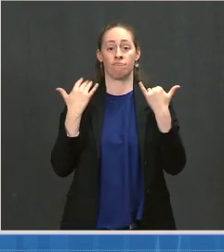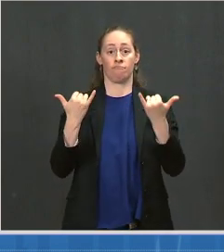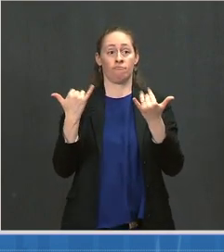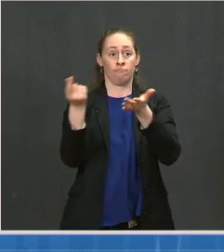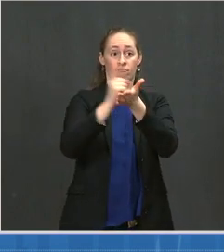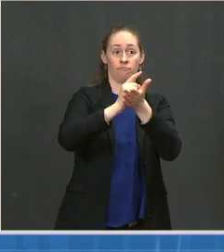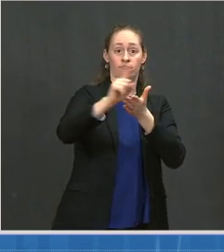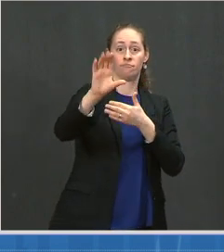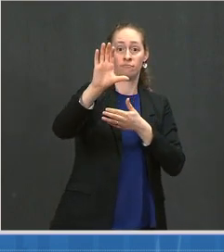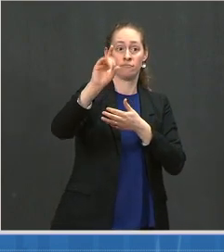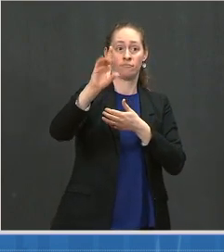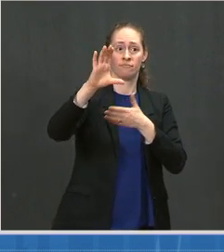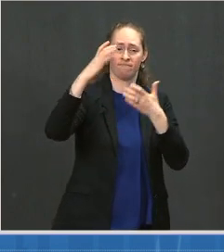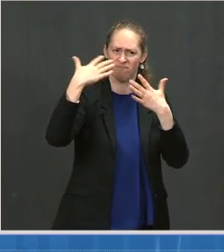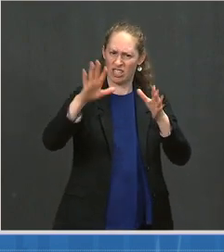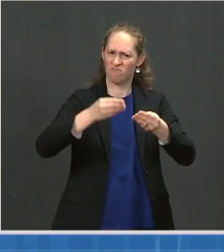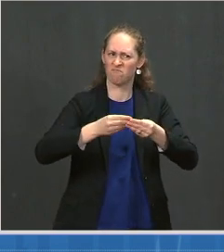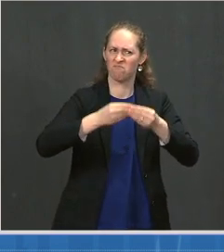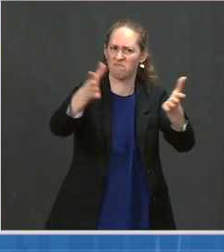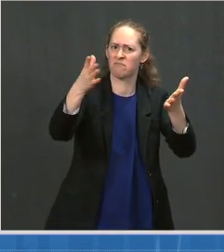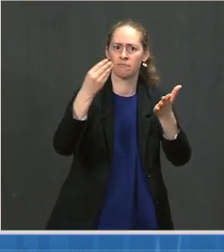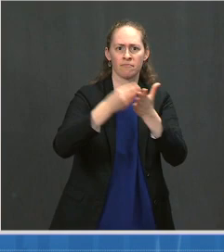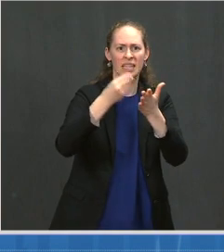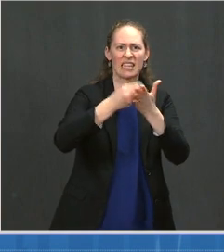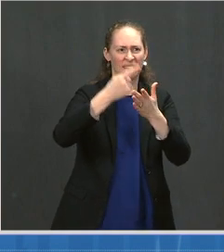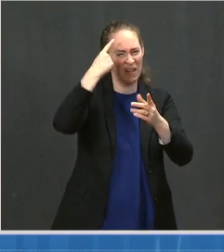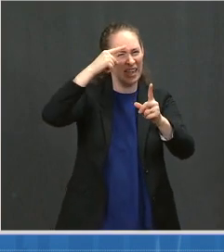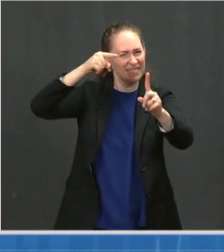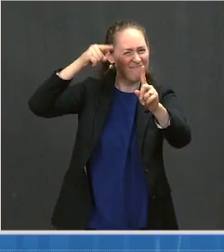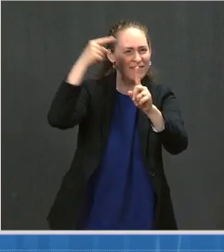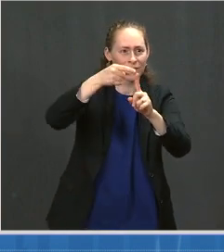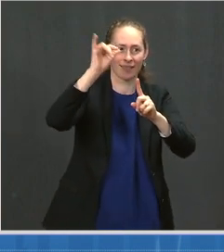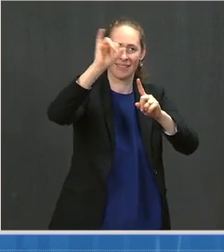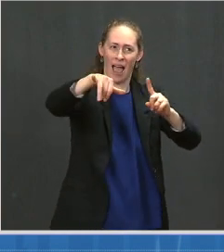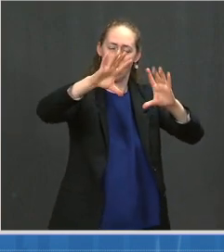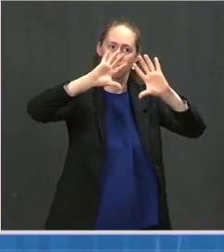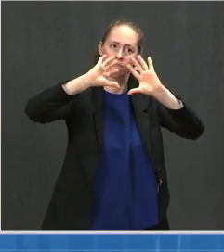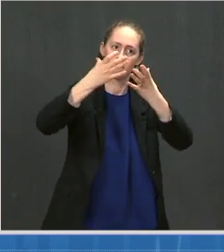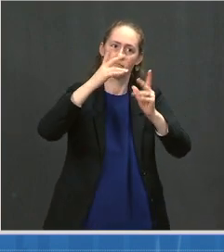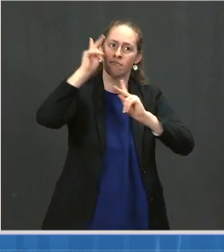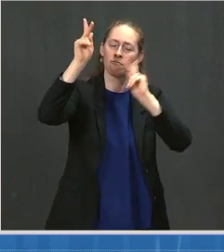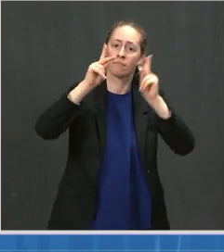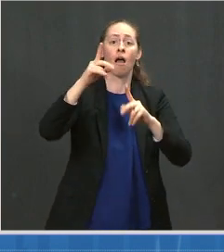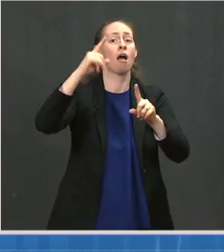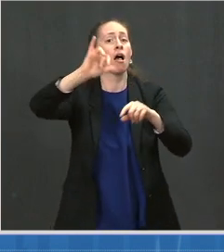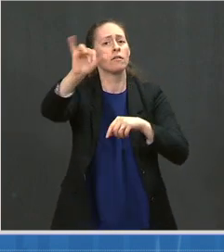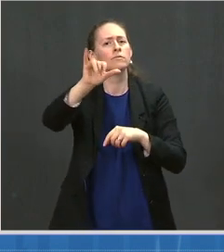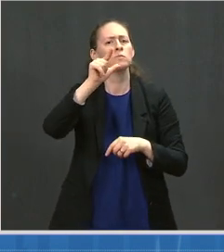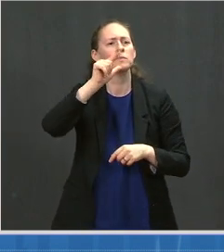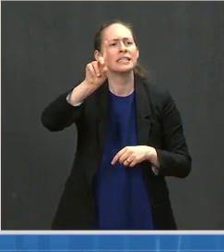in fact, exactly those at-risk, disabled elderly who are in their homes -- reaching people who are homebound.